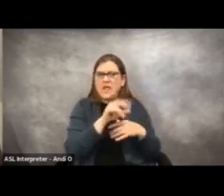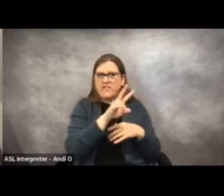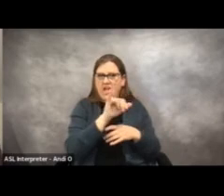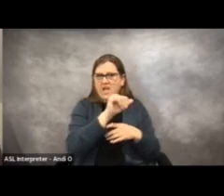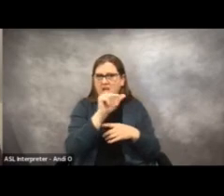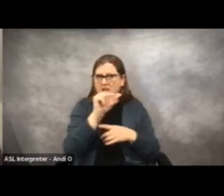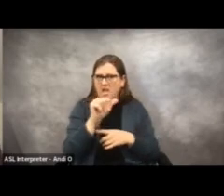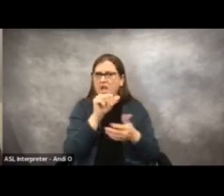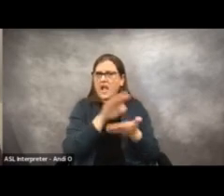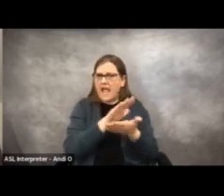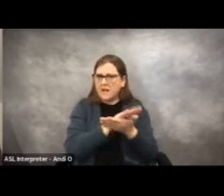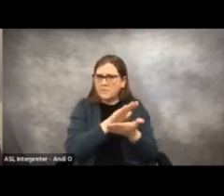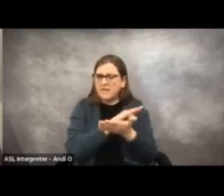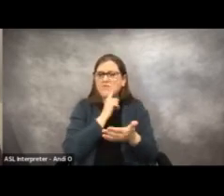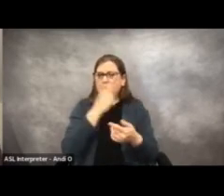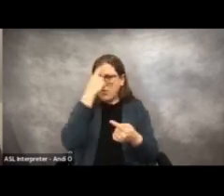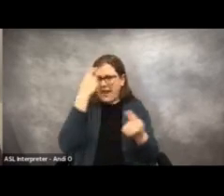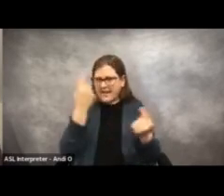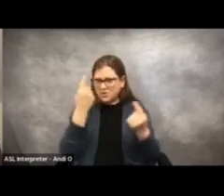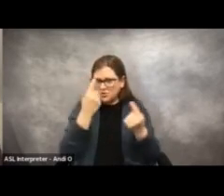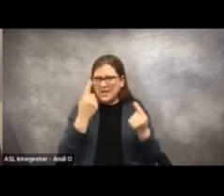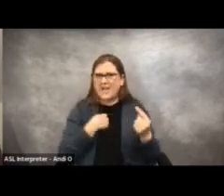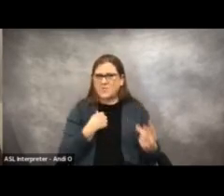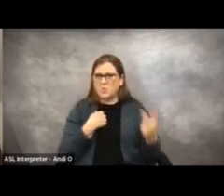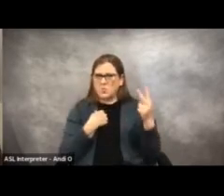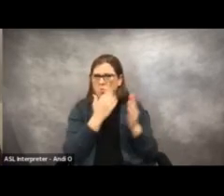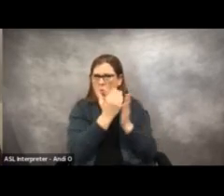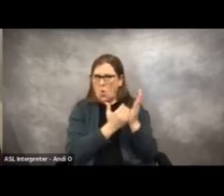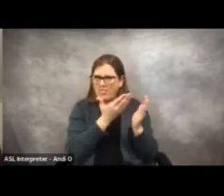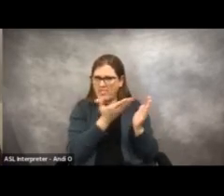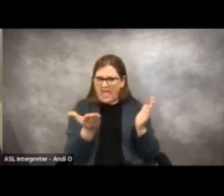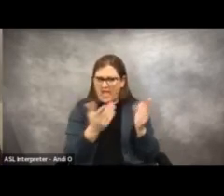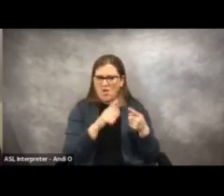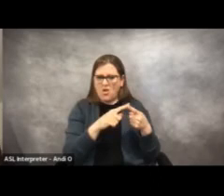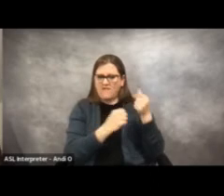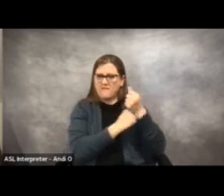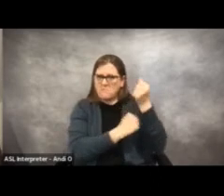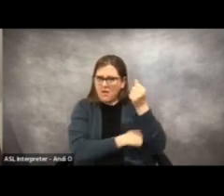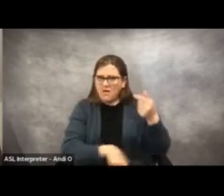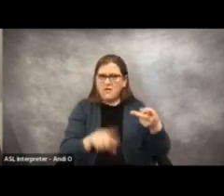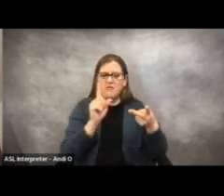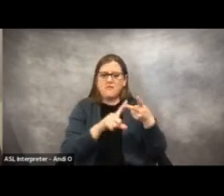brain injury specialist. There's two courses their Brain Injury Fundamentals course, or Certified Brain Injury